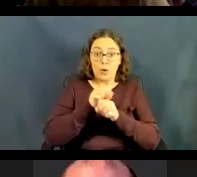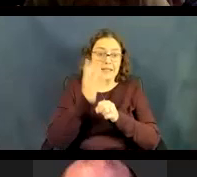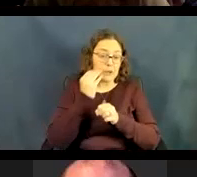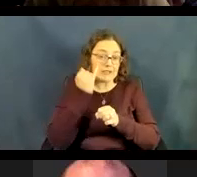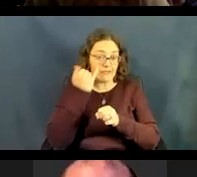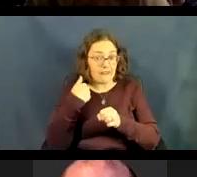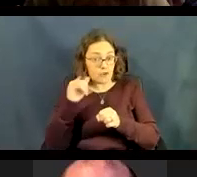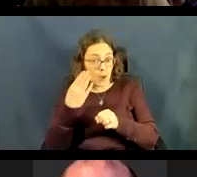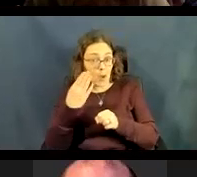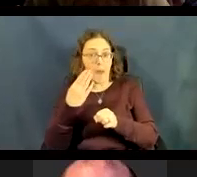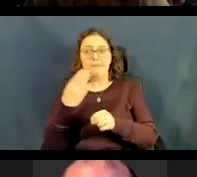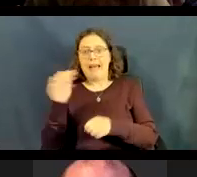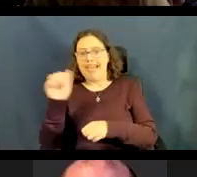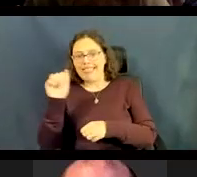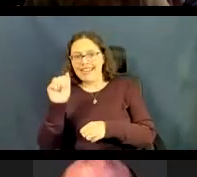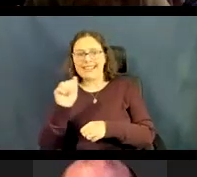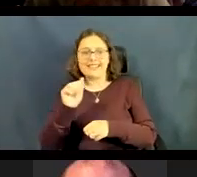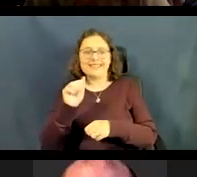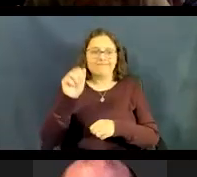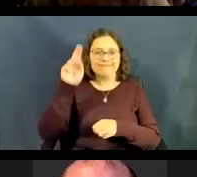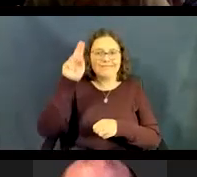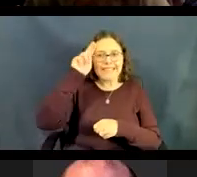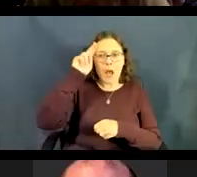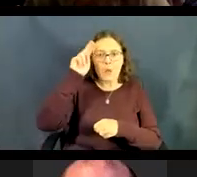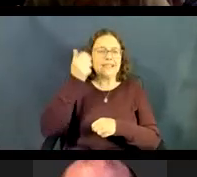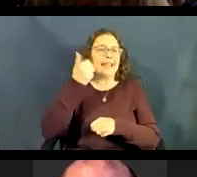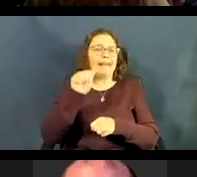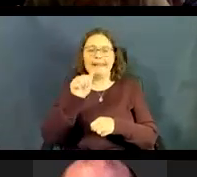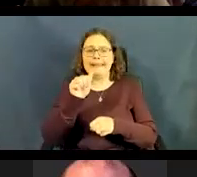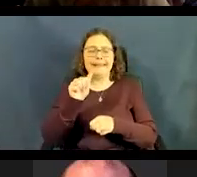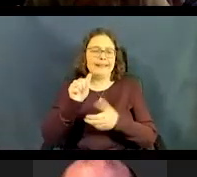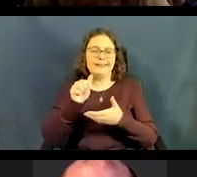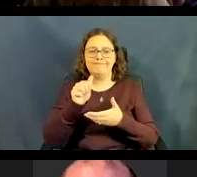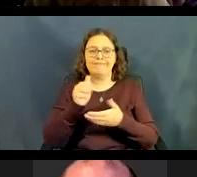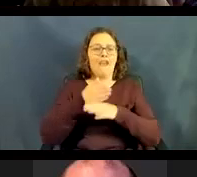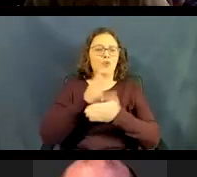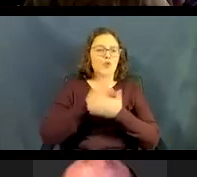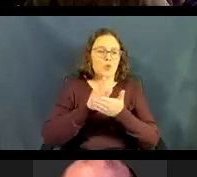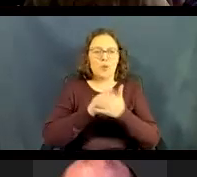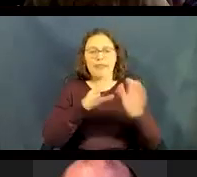directions in terms of how to set up a Google account if you don't already have one. And then, next.